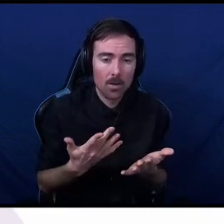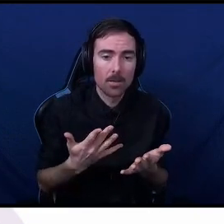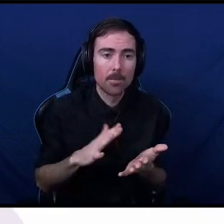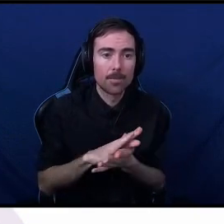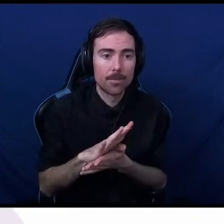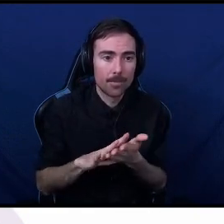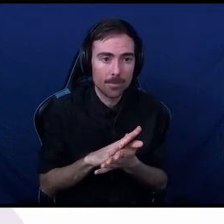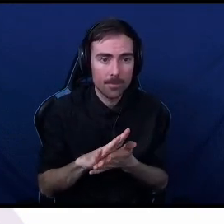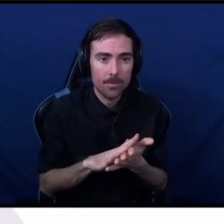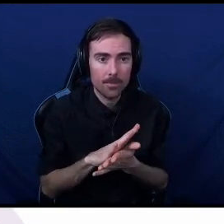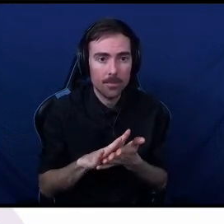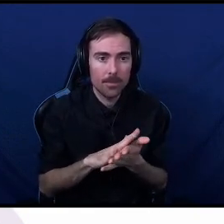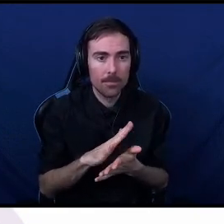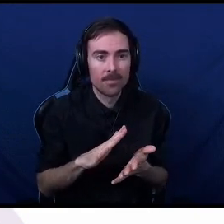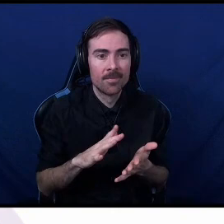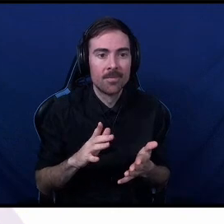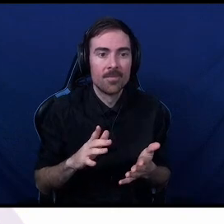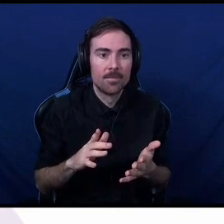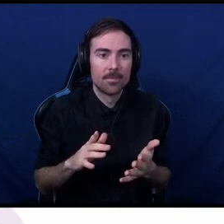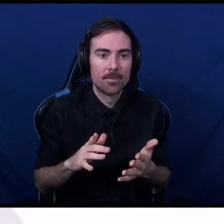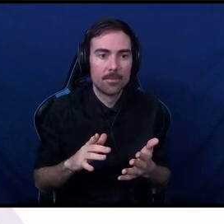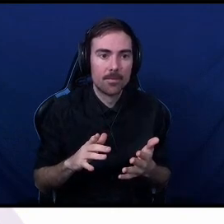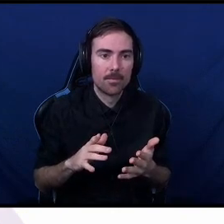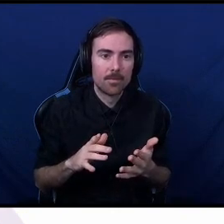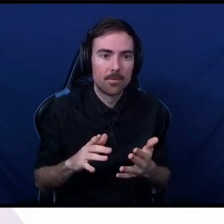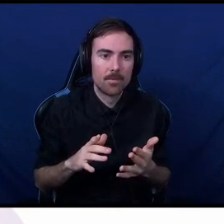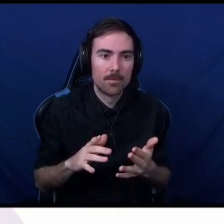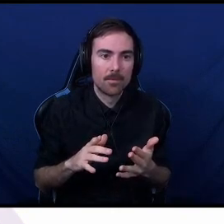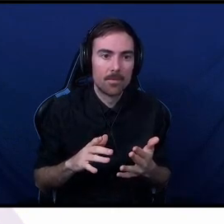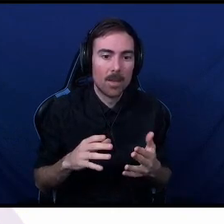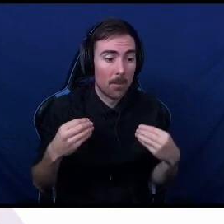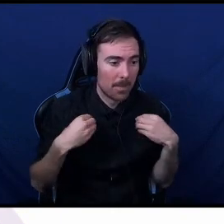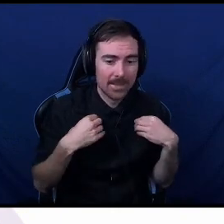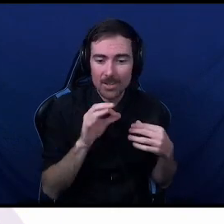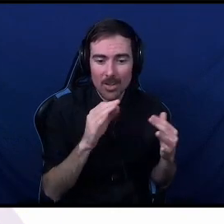that, and then the inaccessibility of businesses and the way they function because I know Pete, you